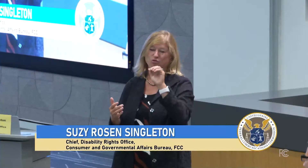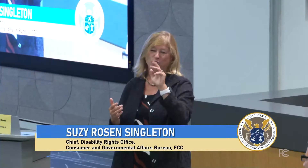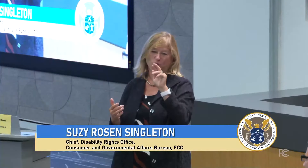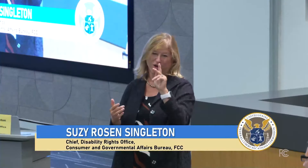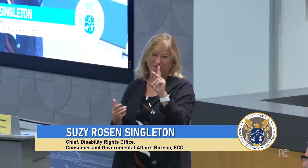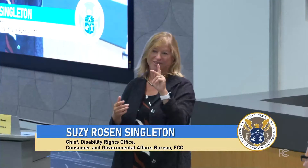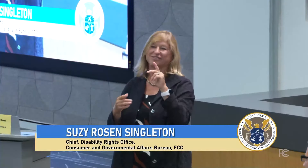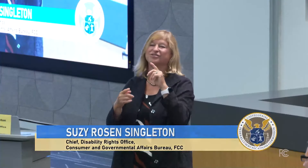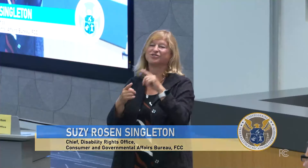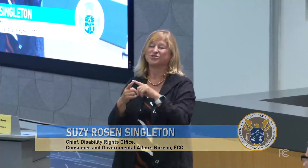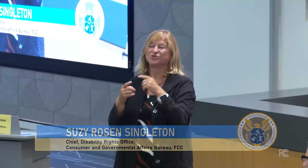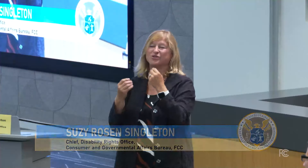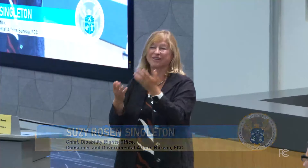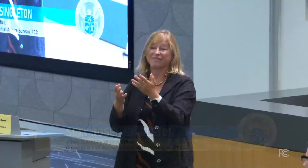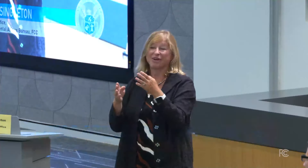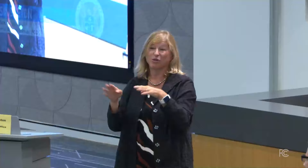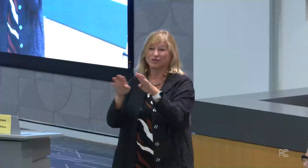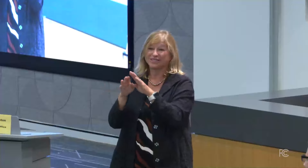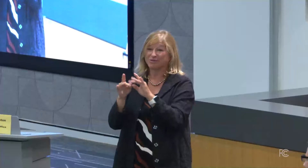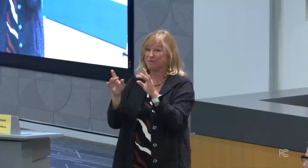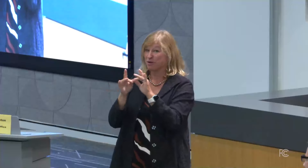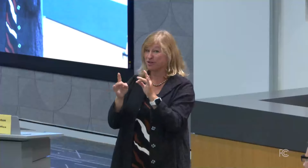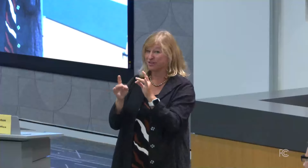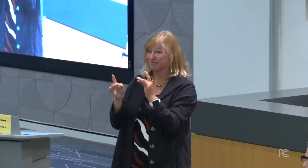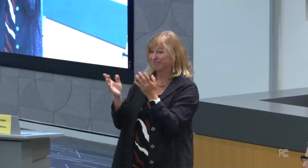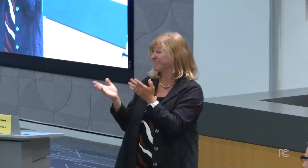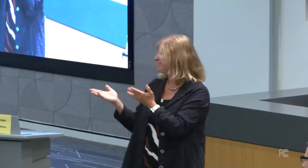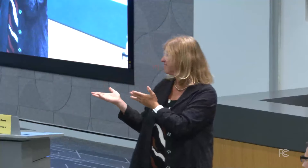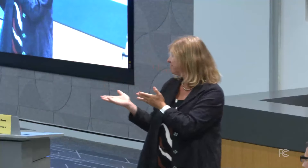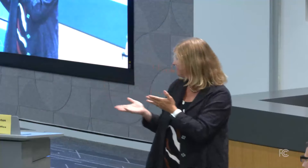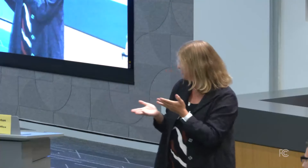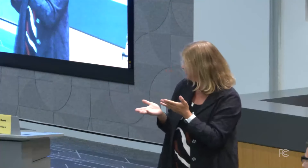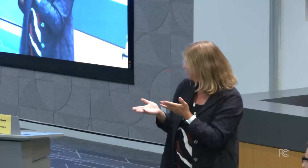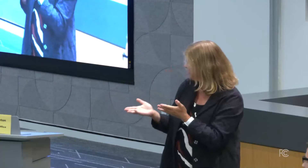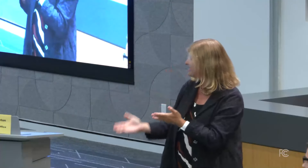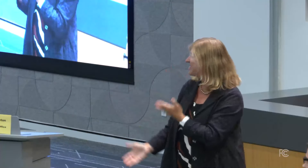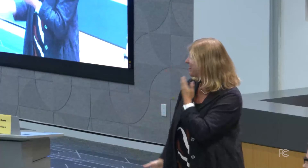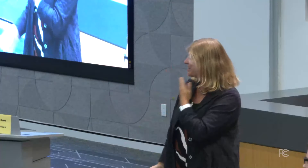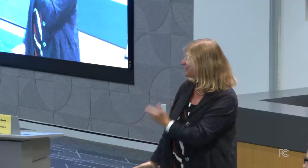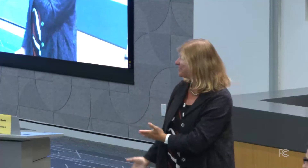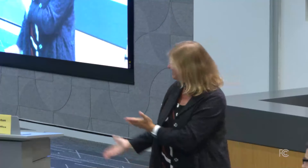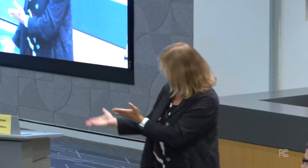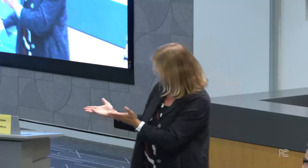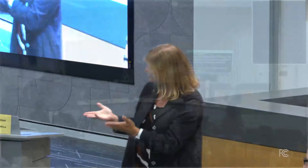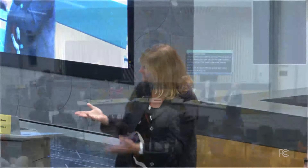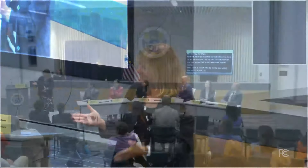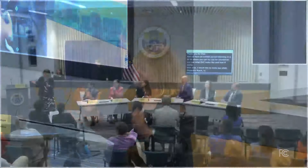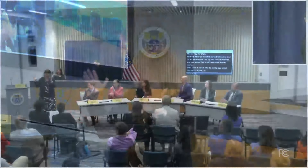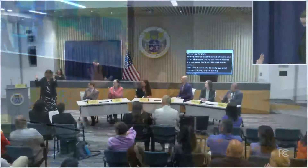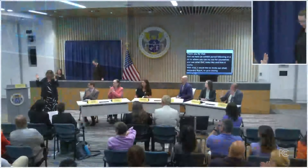LOOKS LIKE AND HOW IT WORKS. WITH THAT, I WOULD LIKE TO INVITE OUR CHIEF, ALEJANDRO ROARK, TO GIVE CLOSING REMARKS. ALEJANDRO.